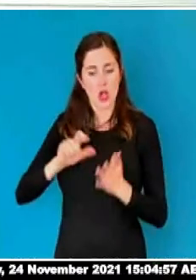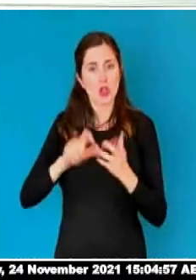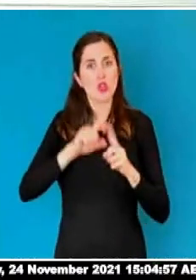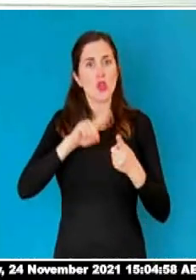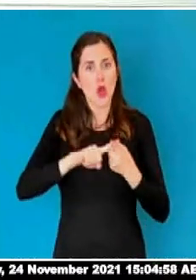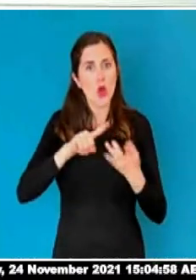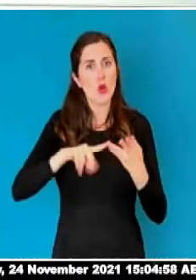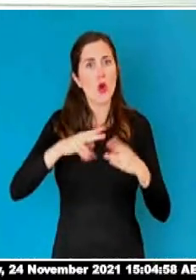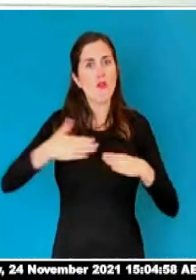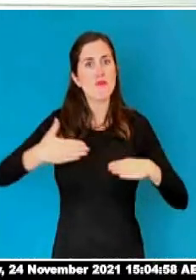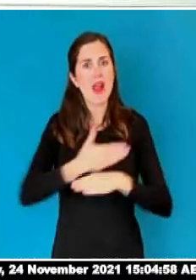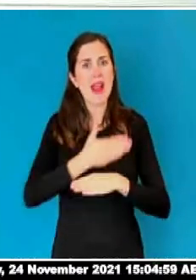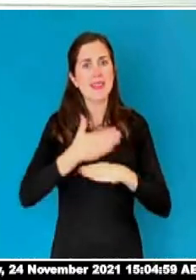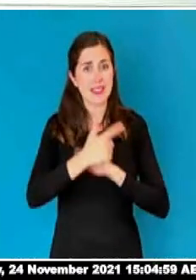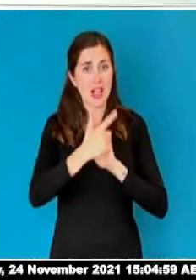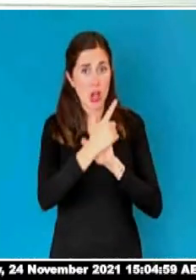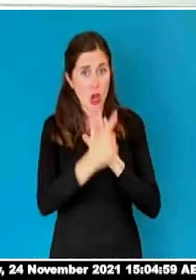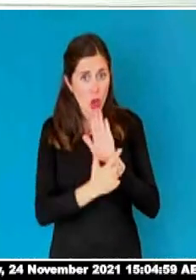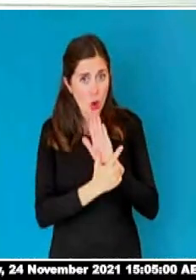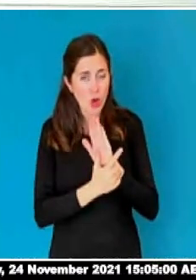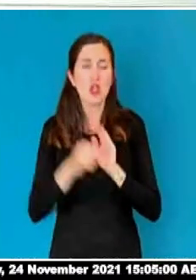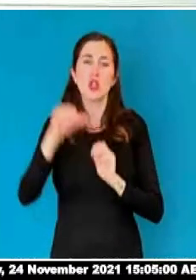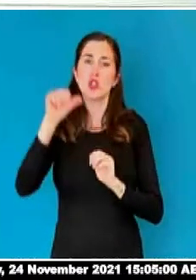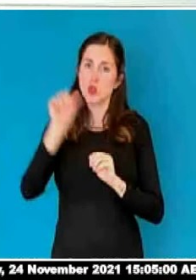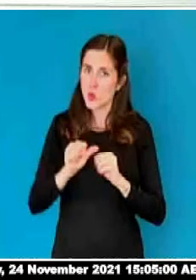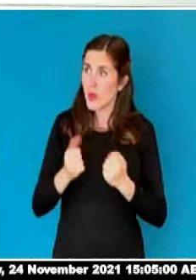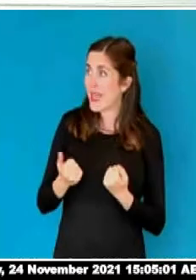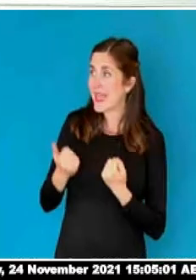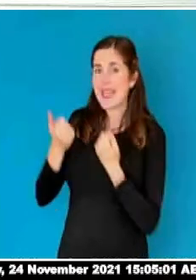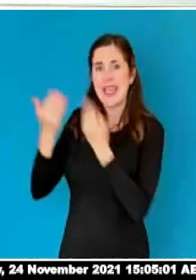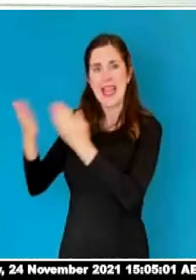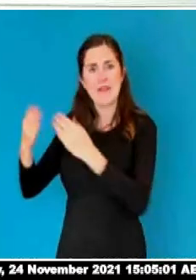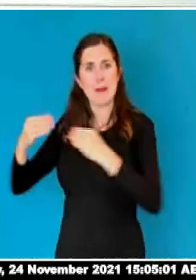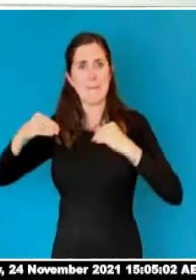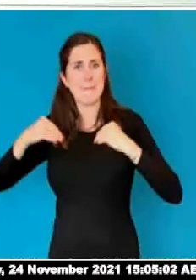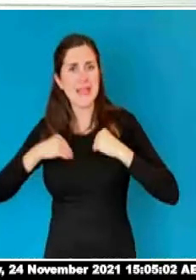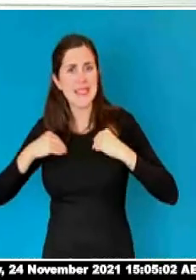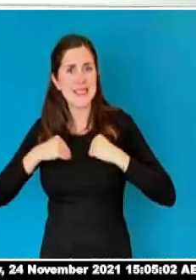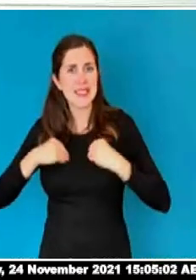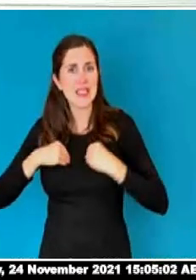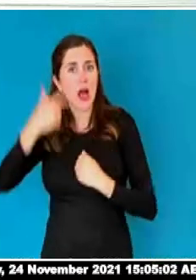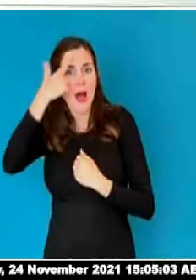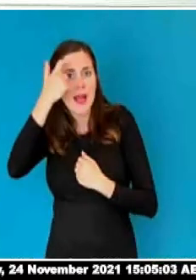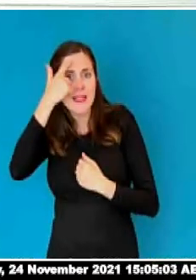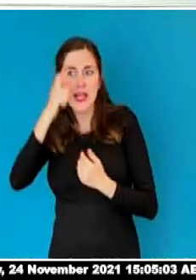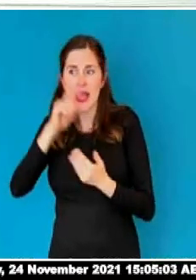employers with a better understanding of identifying psychosocial risks, and one of